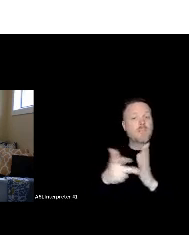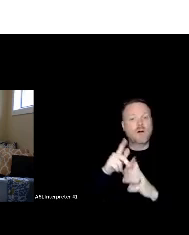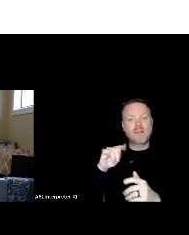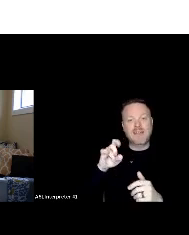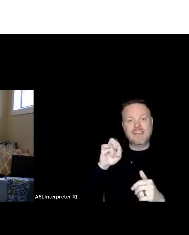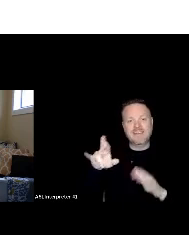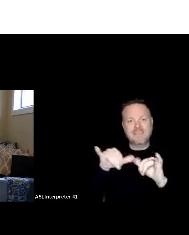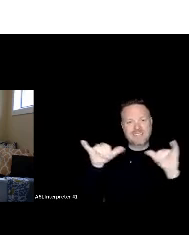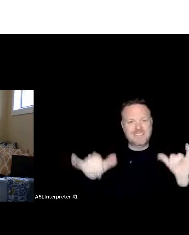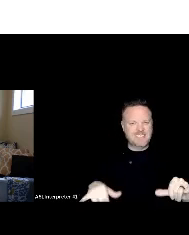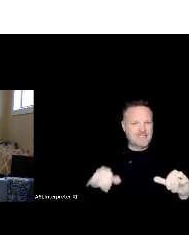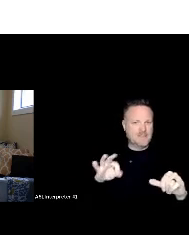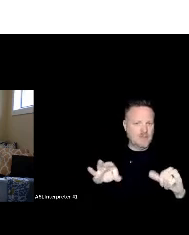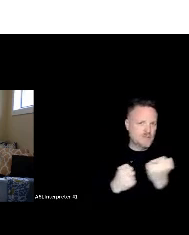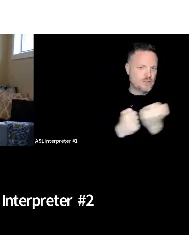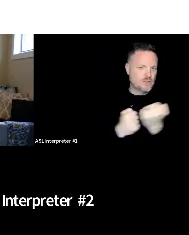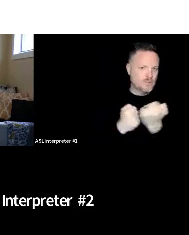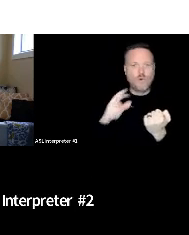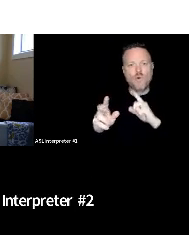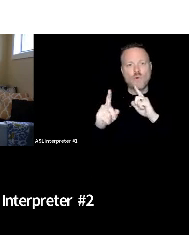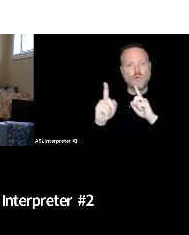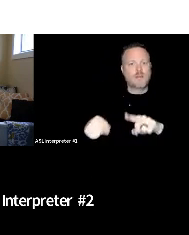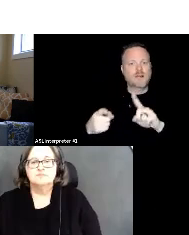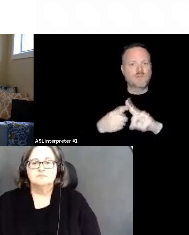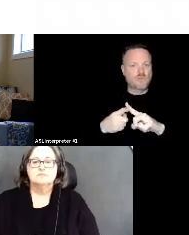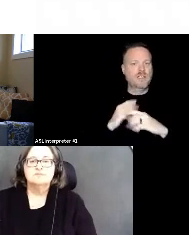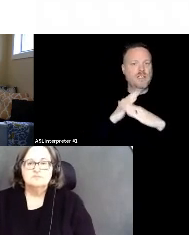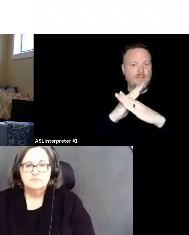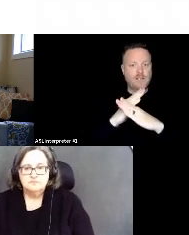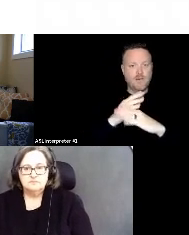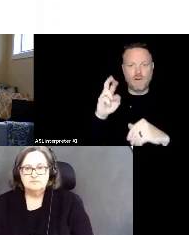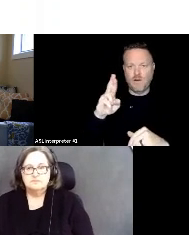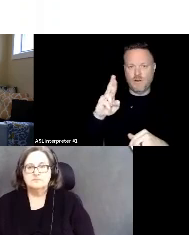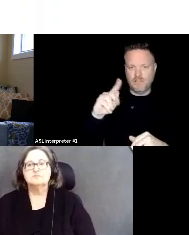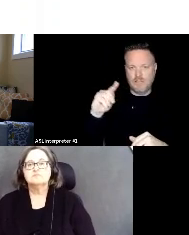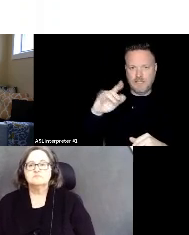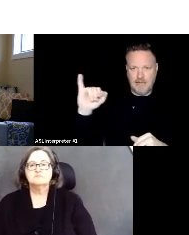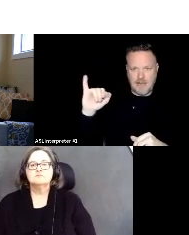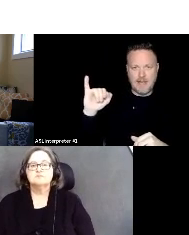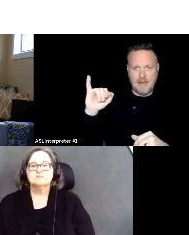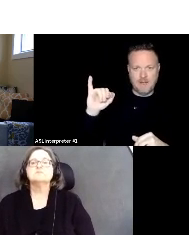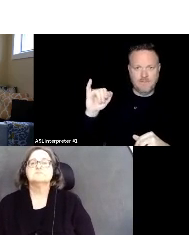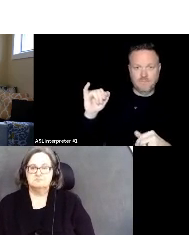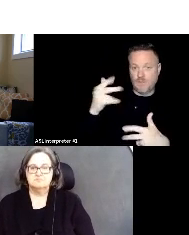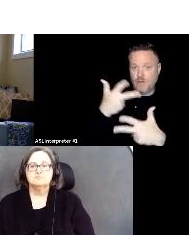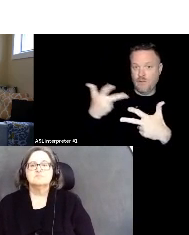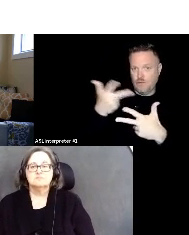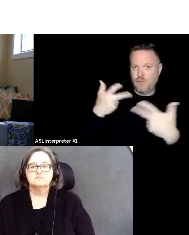MTSS, or response to intervention, RTI. The three consensus statements in here